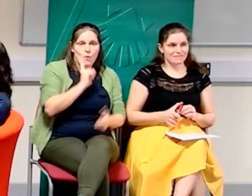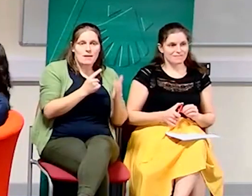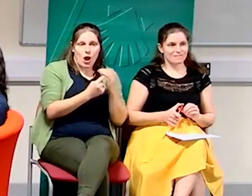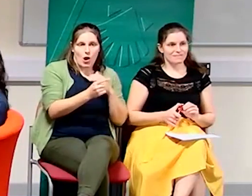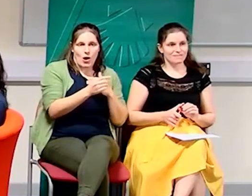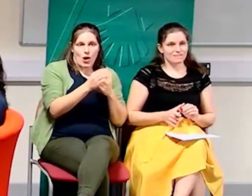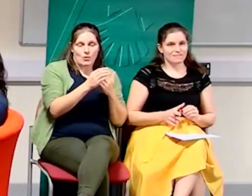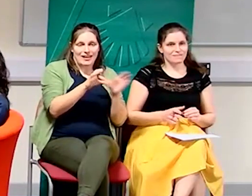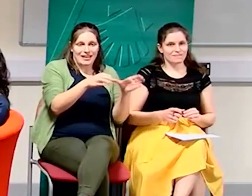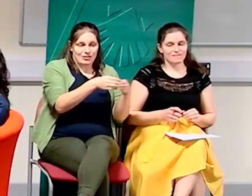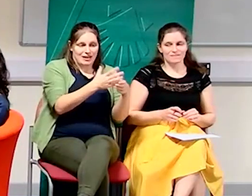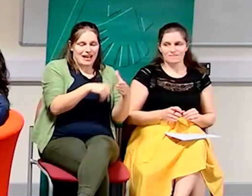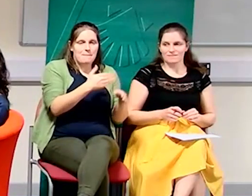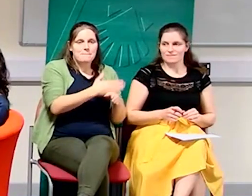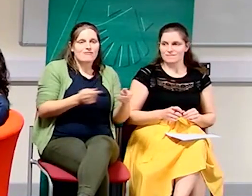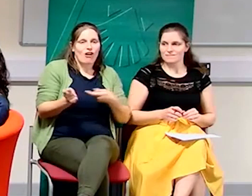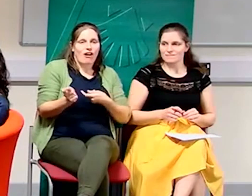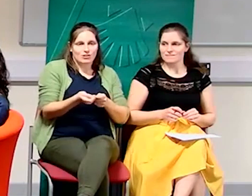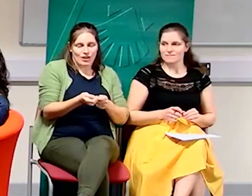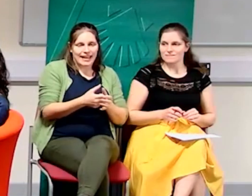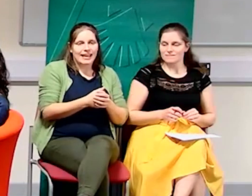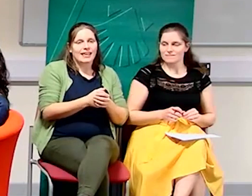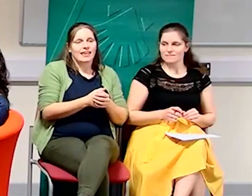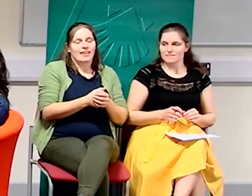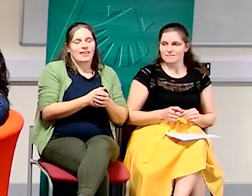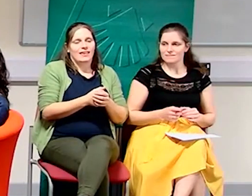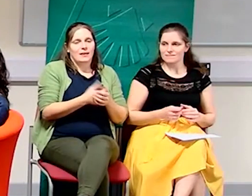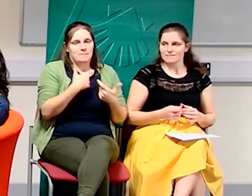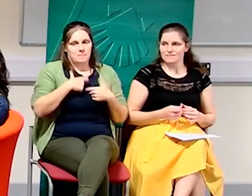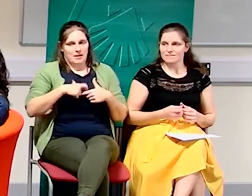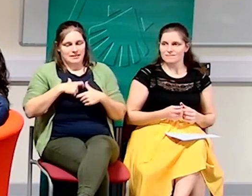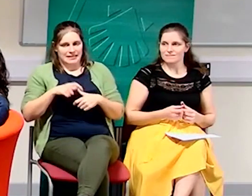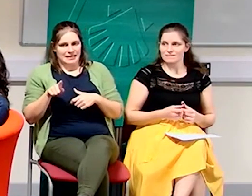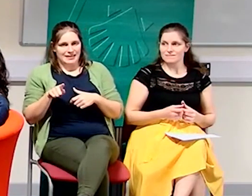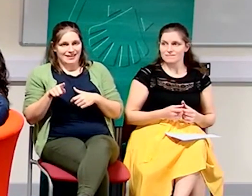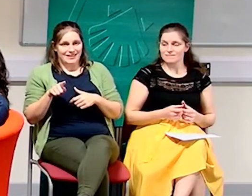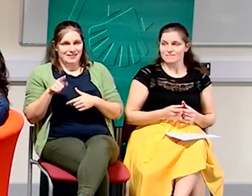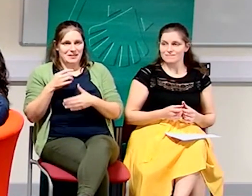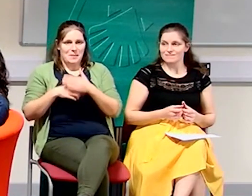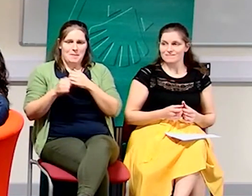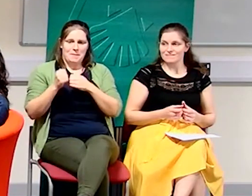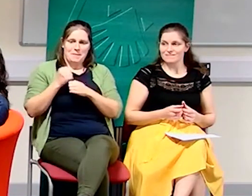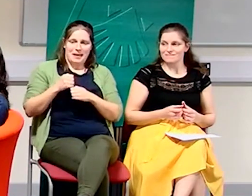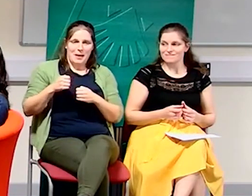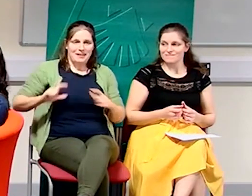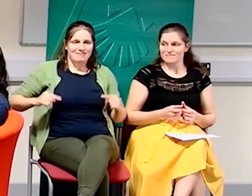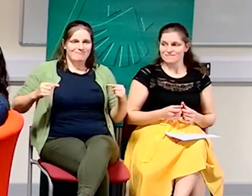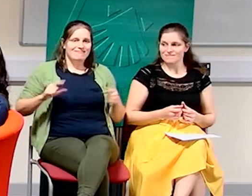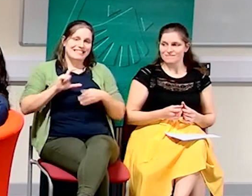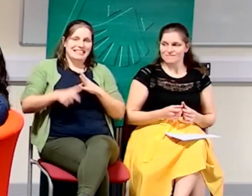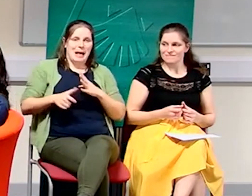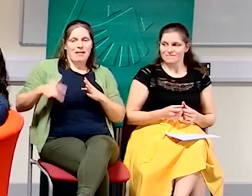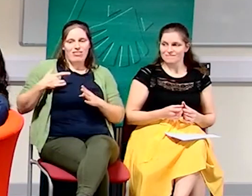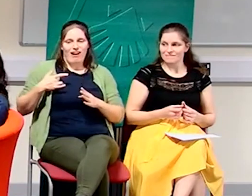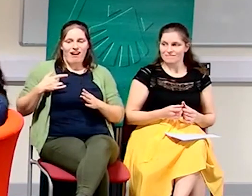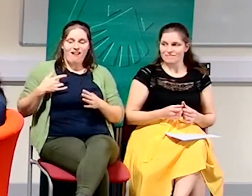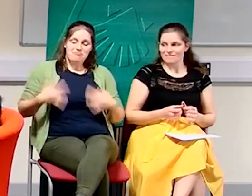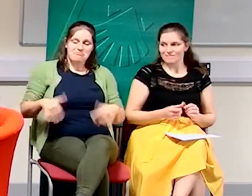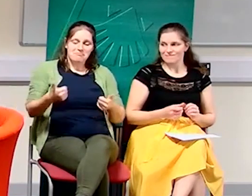para ice hockey um personally again just rocking disabled life I'm not quite sure how I follow